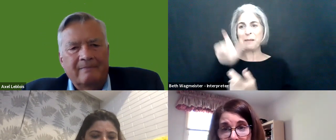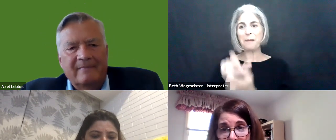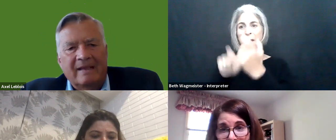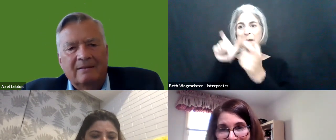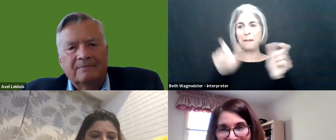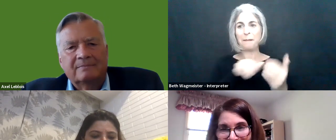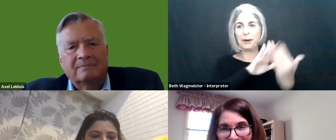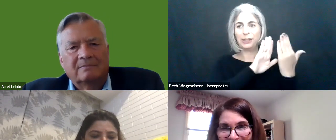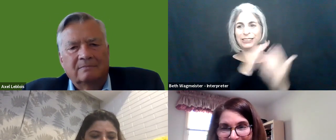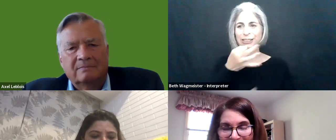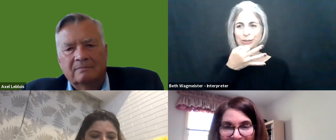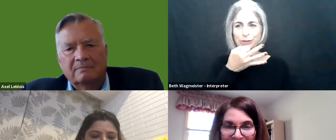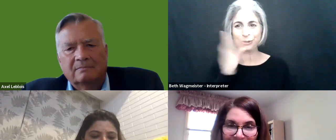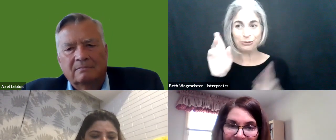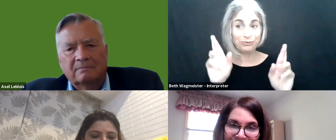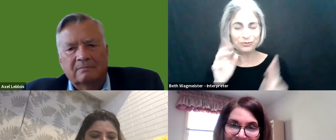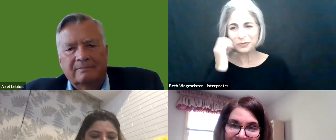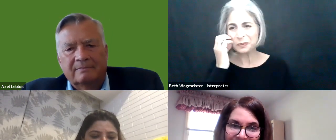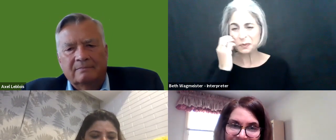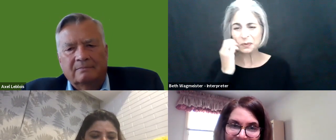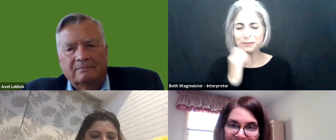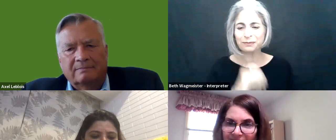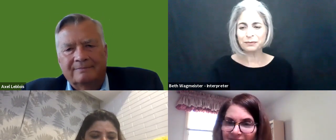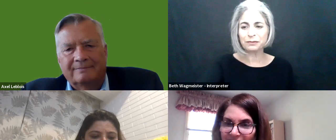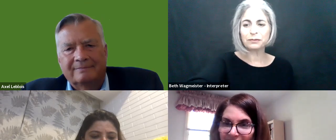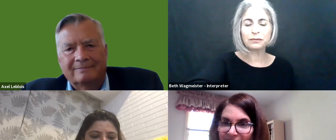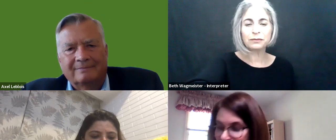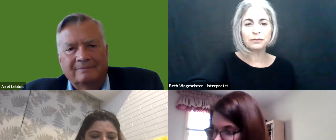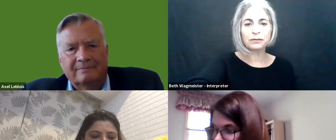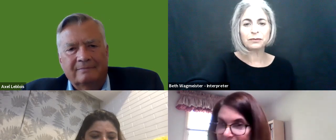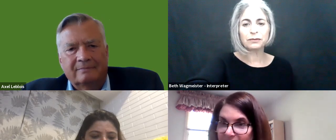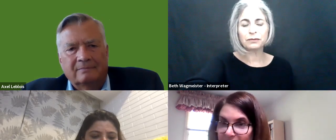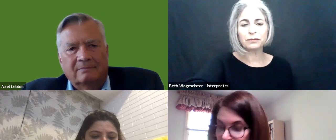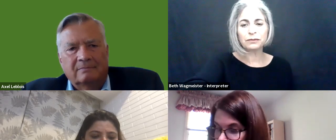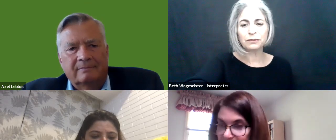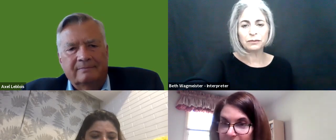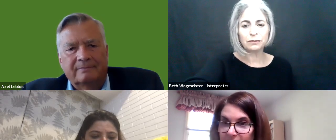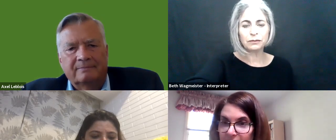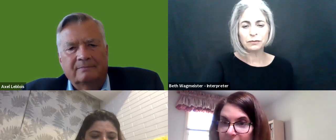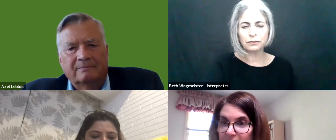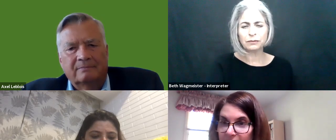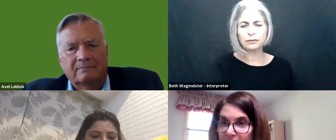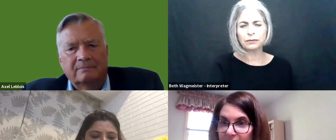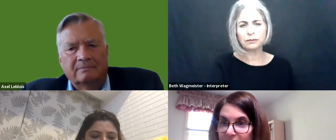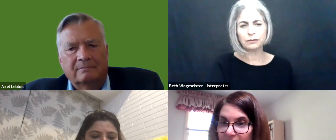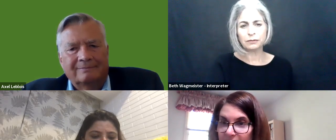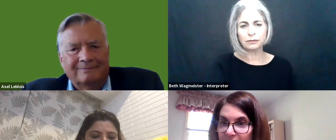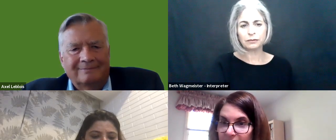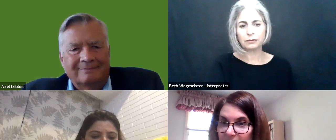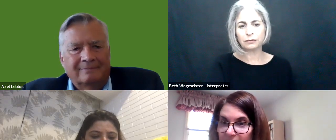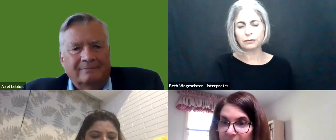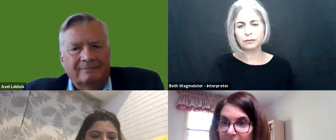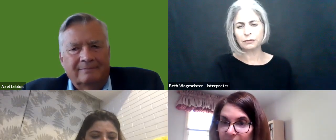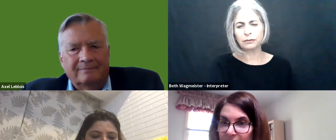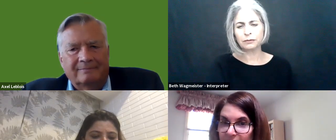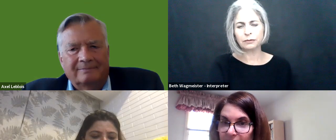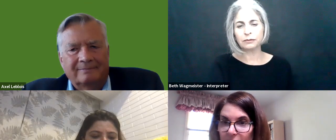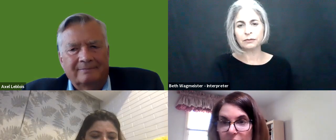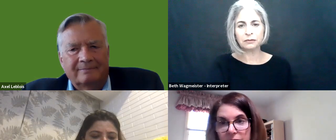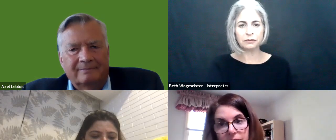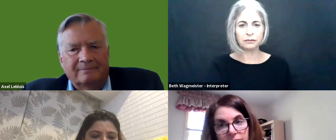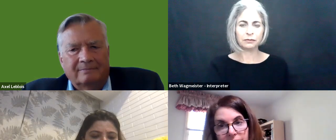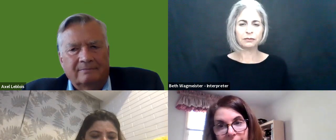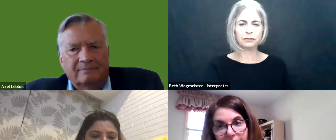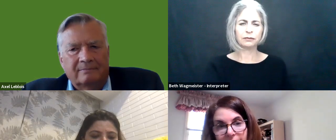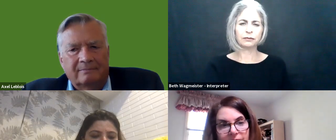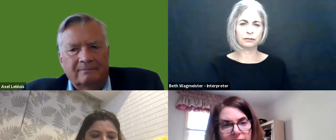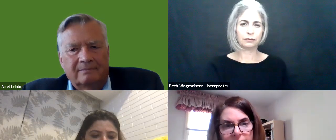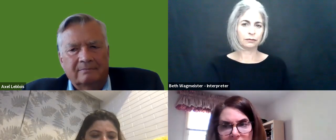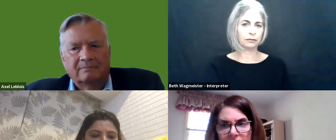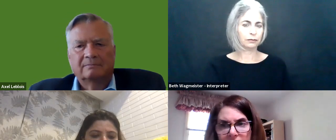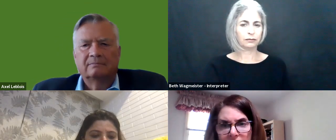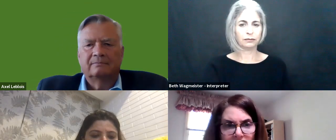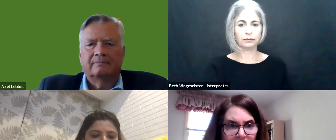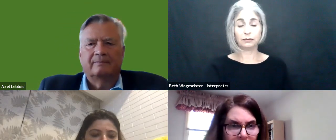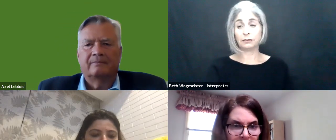again soon.